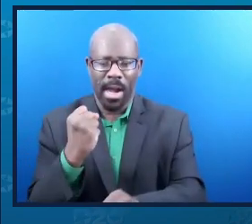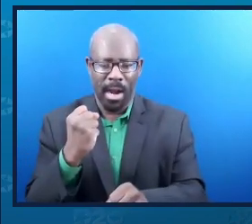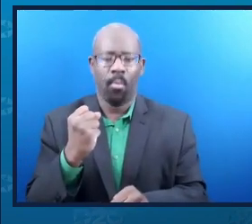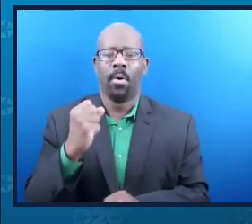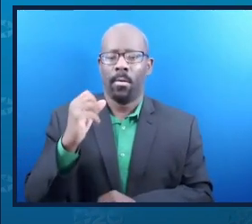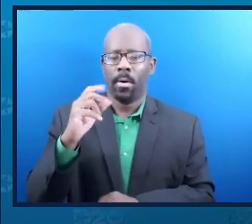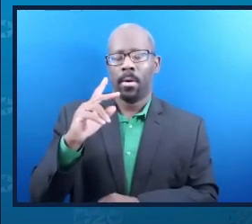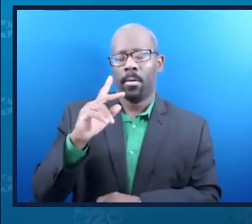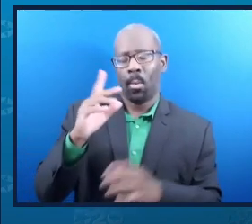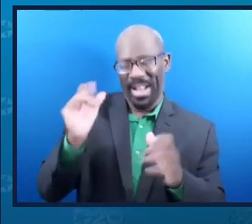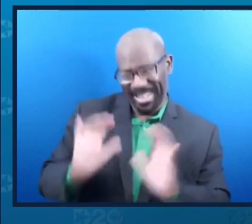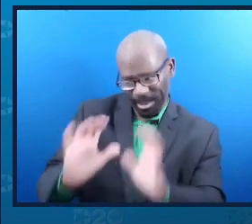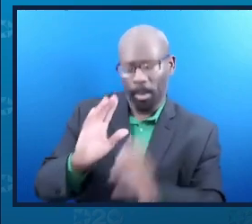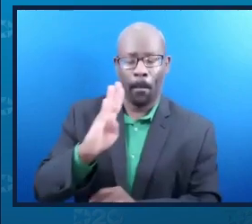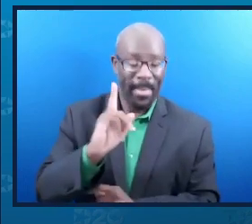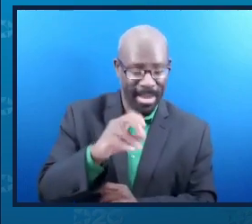PRESIDENT AND JOE BIDEN